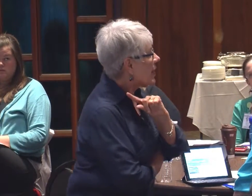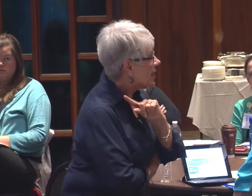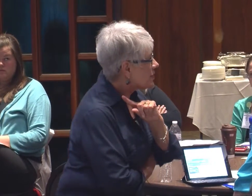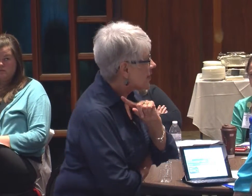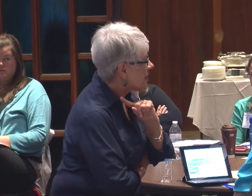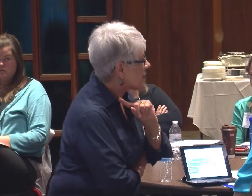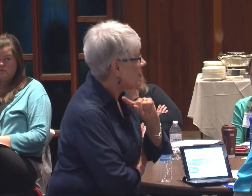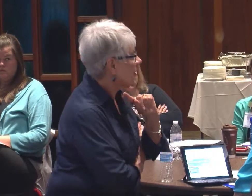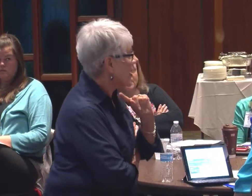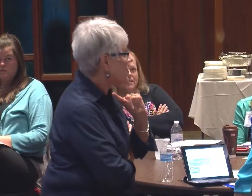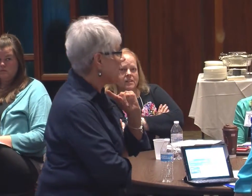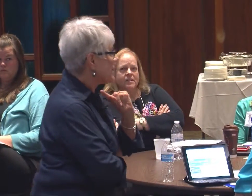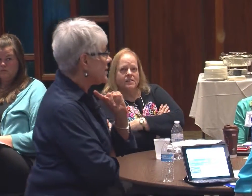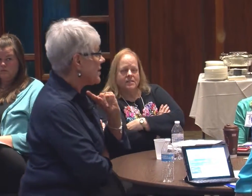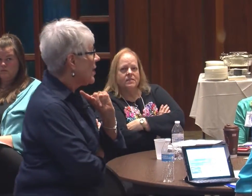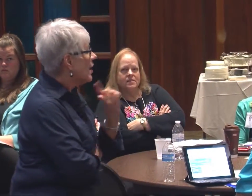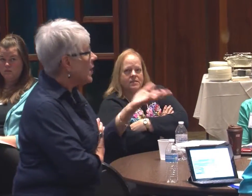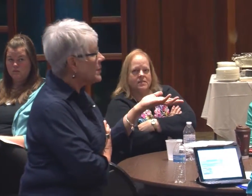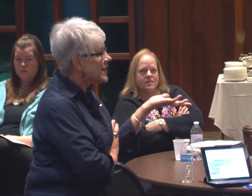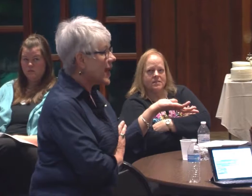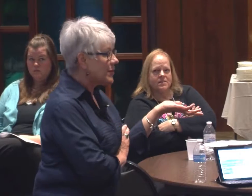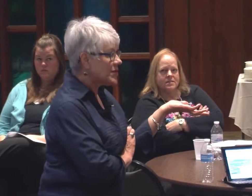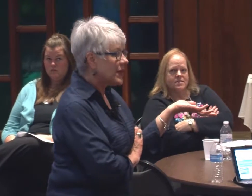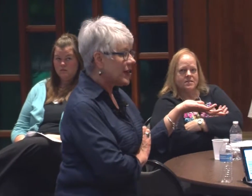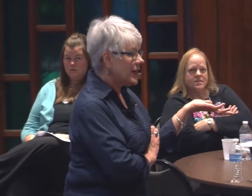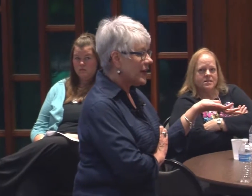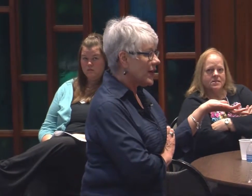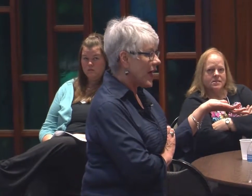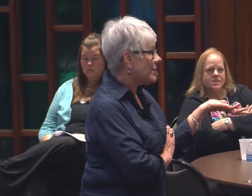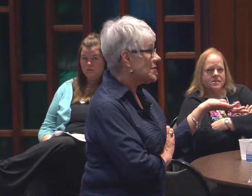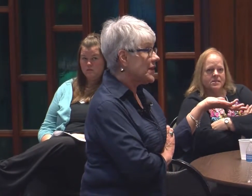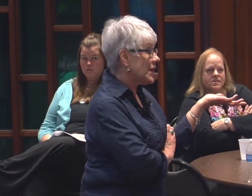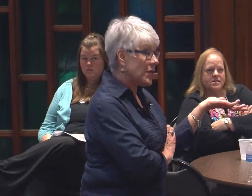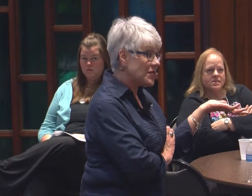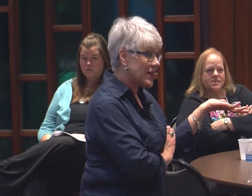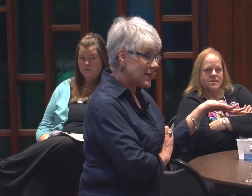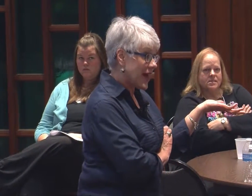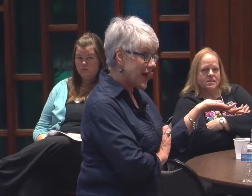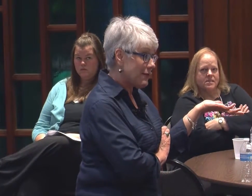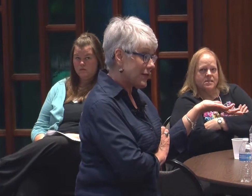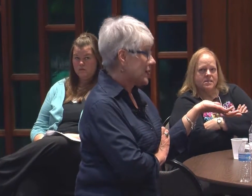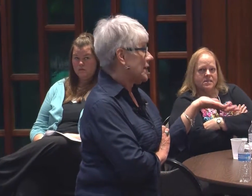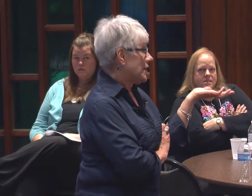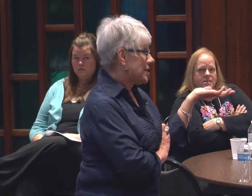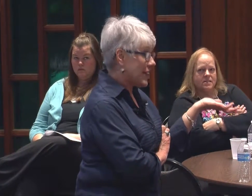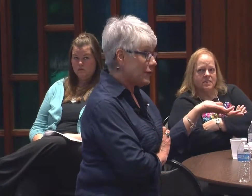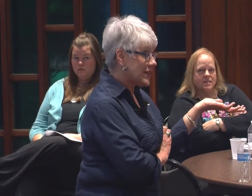watched with his communication system? What was the opportunity there, an opportunity that most kids have several